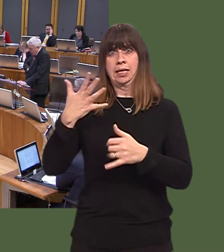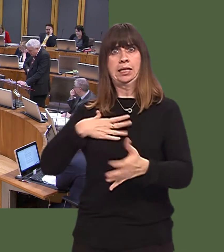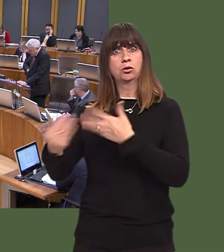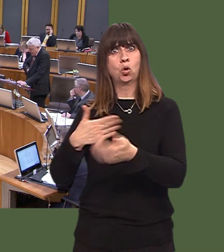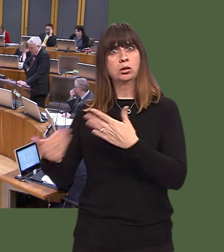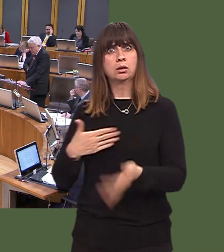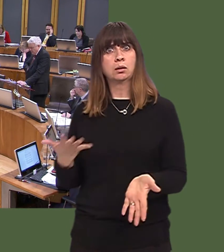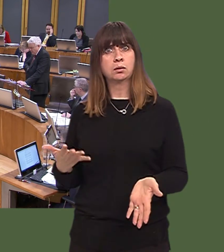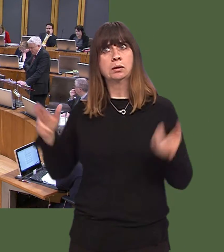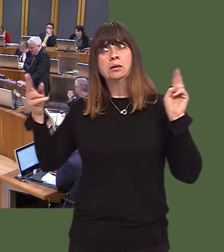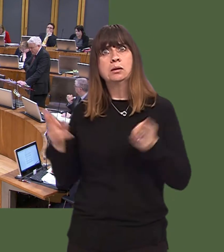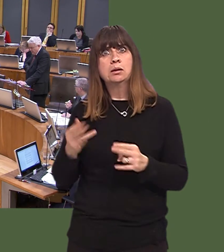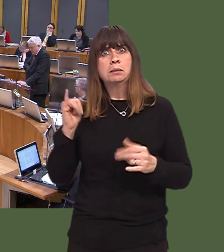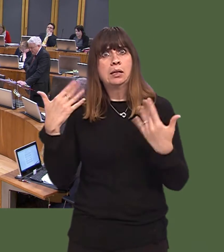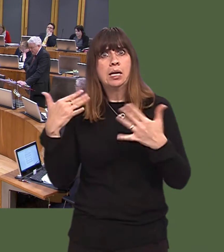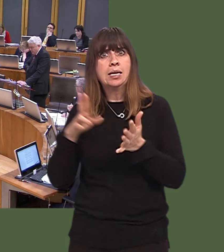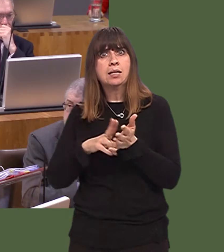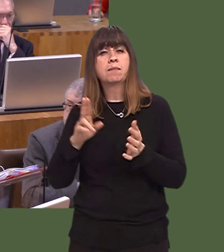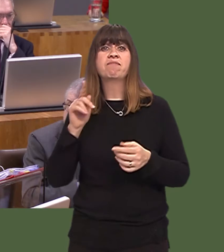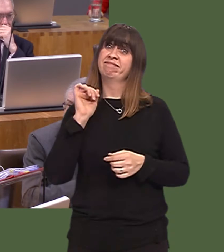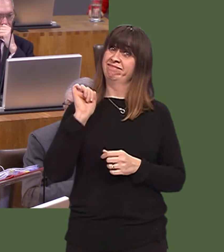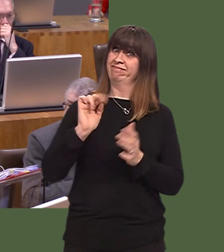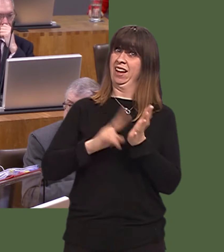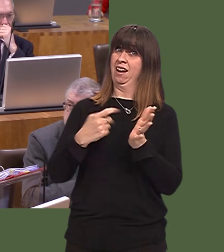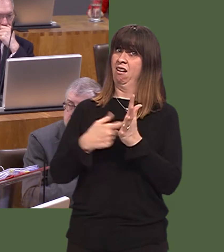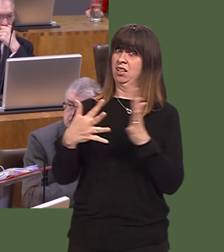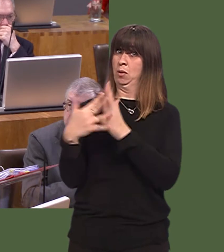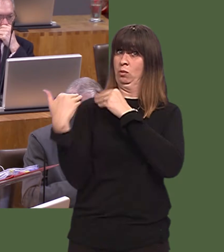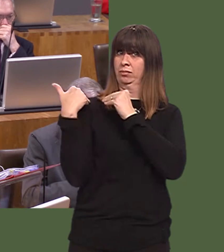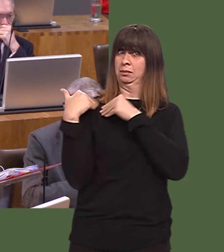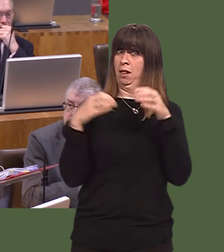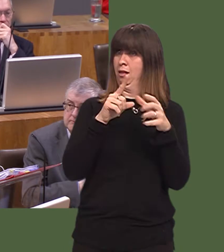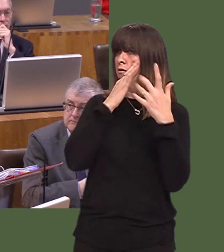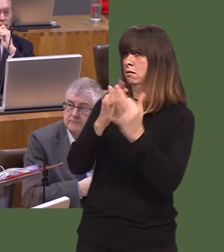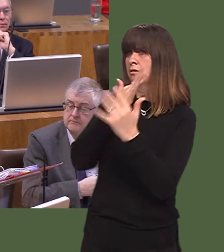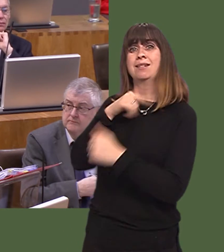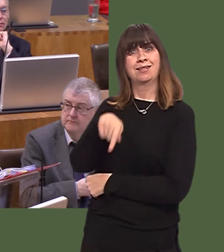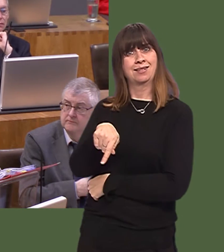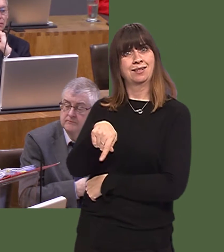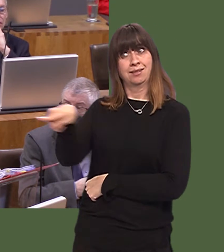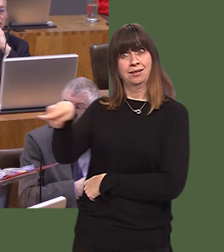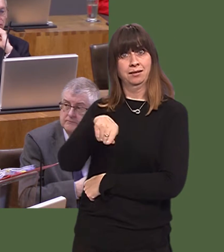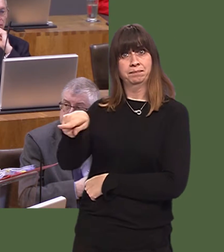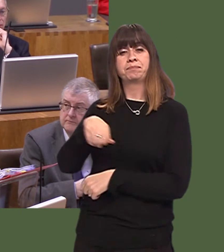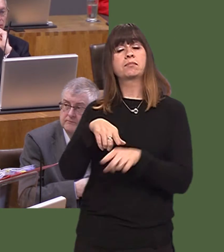Carwyn Jones: This is a matter for NRW, but what they tell us is that the emissions of